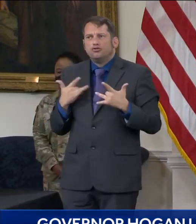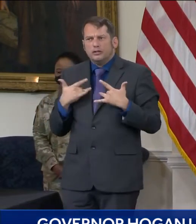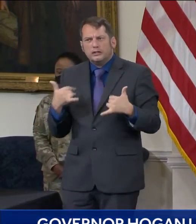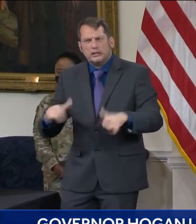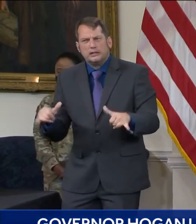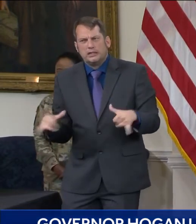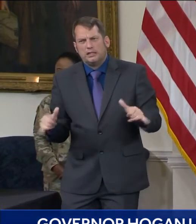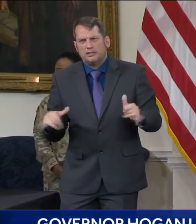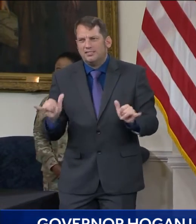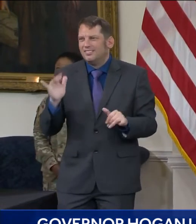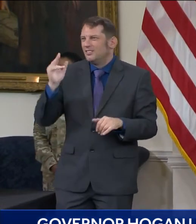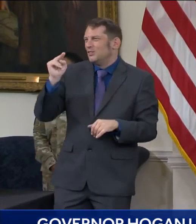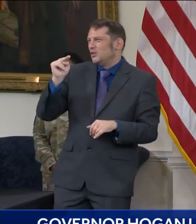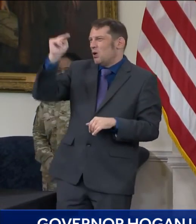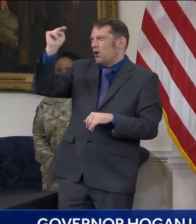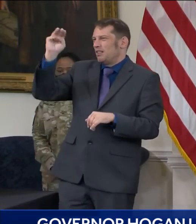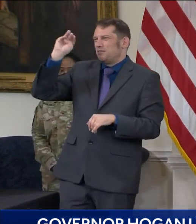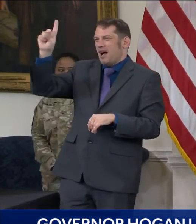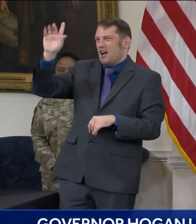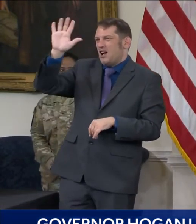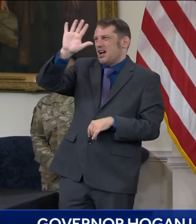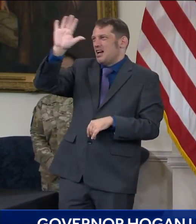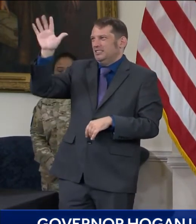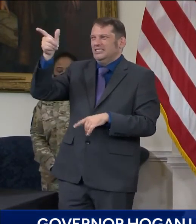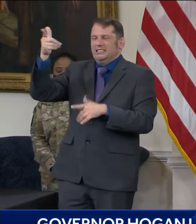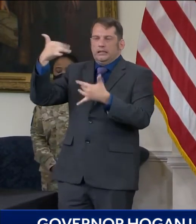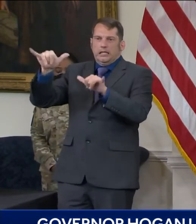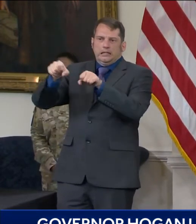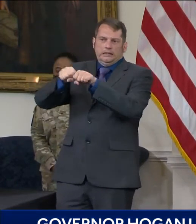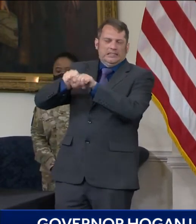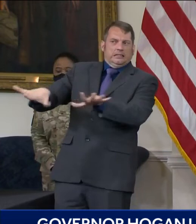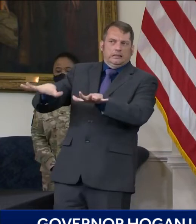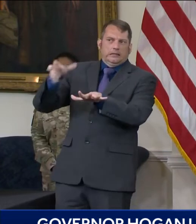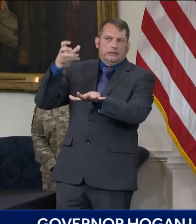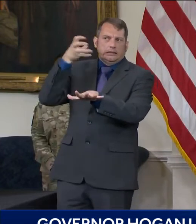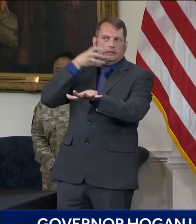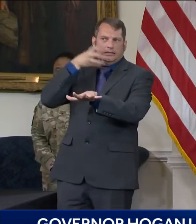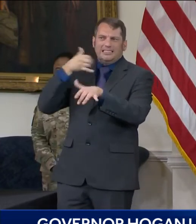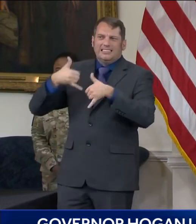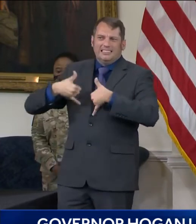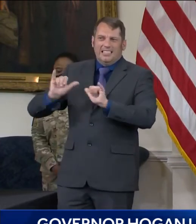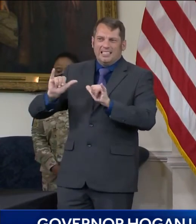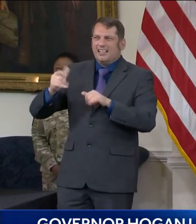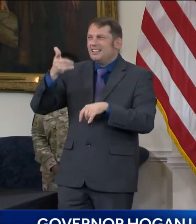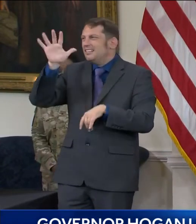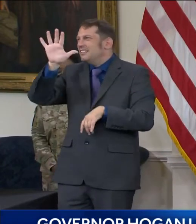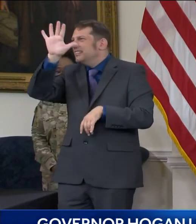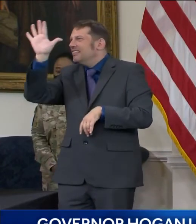WE REMAIN CONCERNED ABOUT THE FACT THAT EVERY STATE TO OUR NORTH IS IN THE RED AND WE ARE NOT.